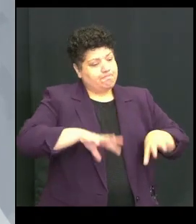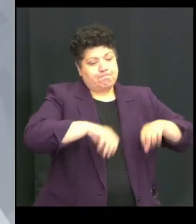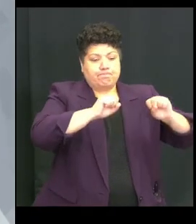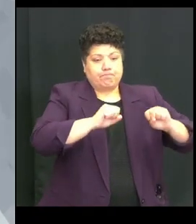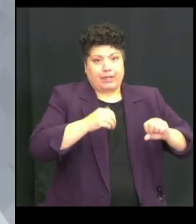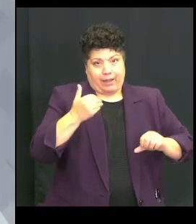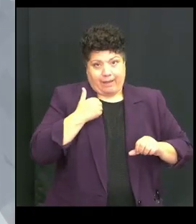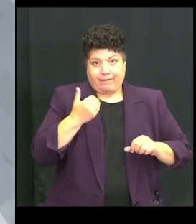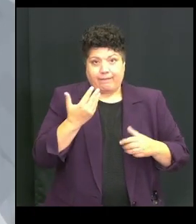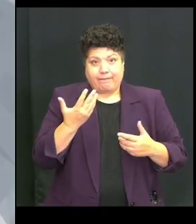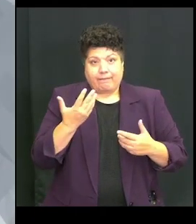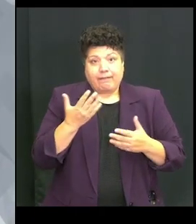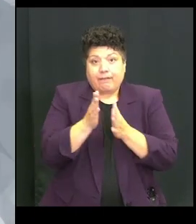And so some scholars would say,